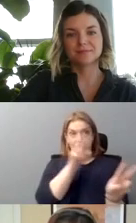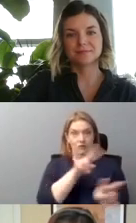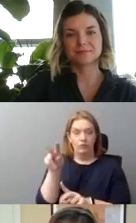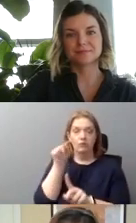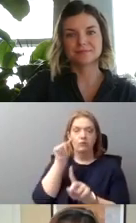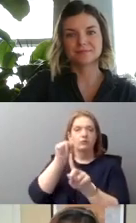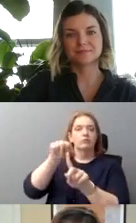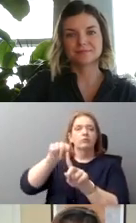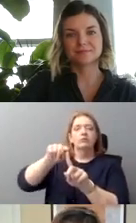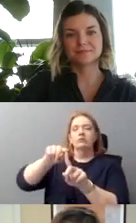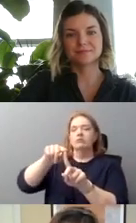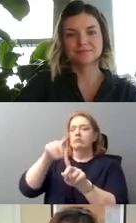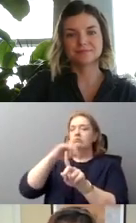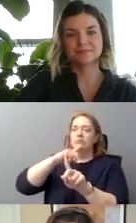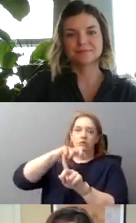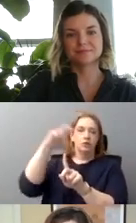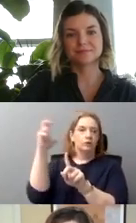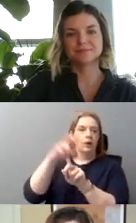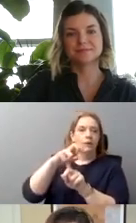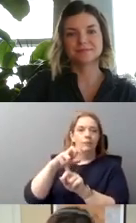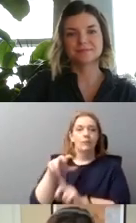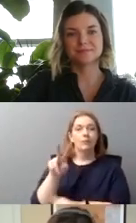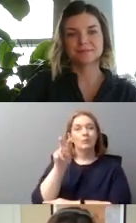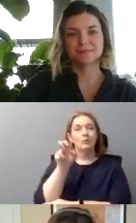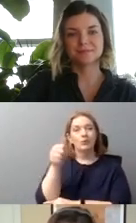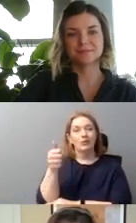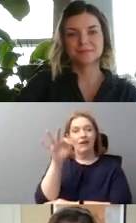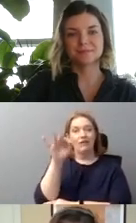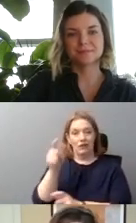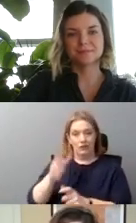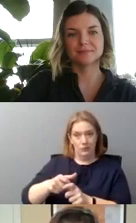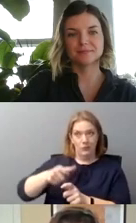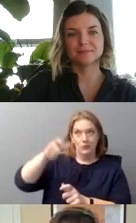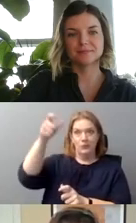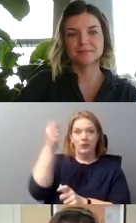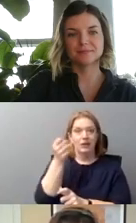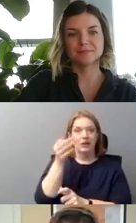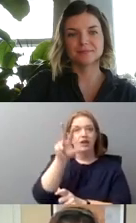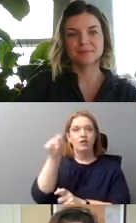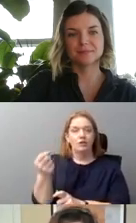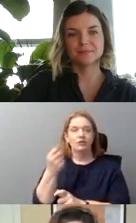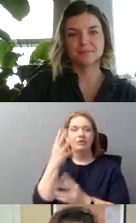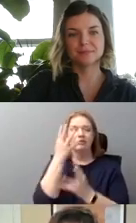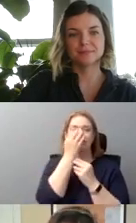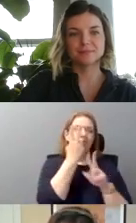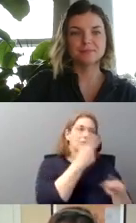From the 210 foot tower built in the 1930s you get stunning panoramas of the city, the bay